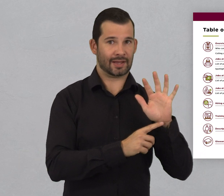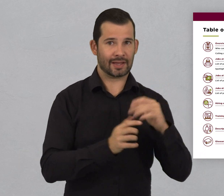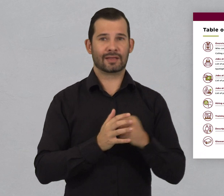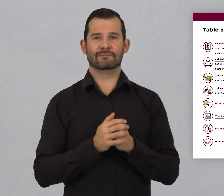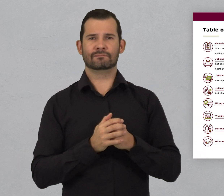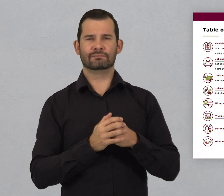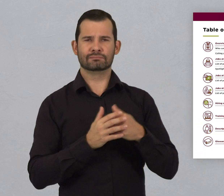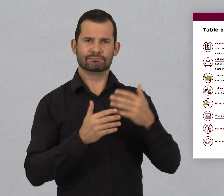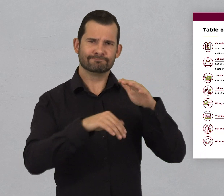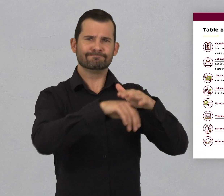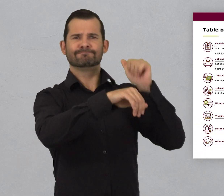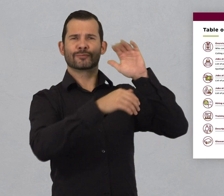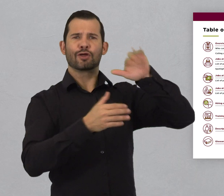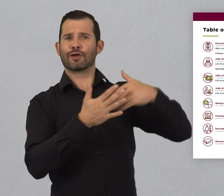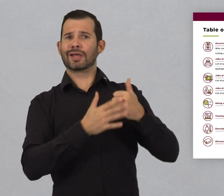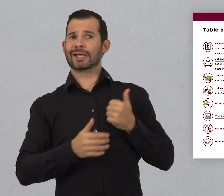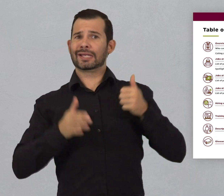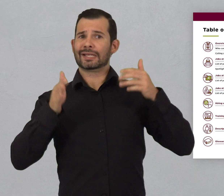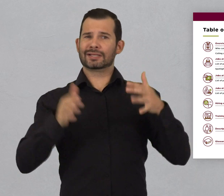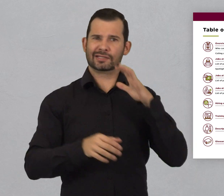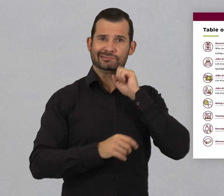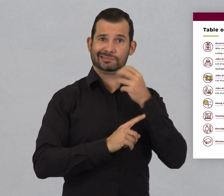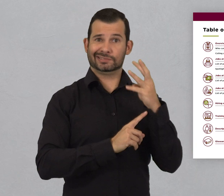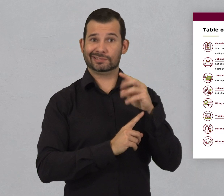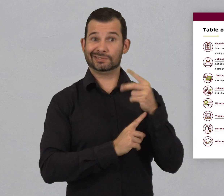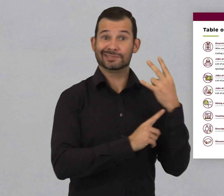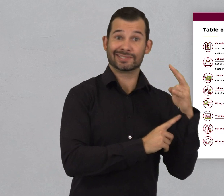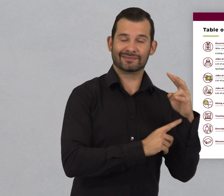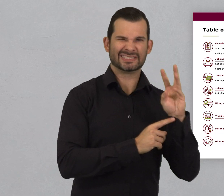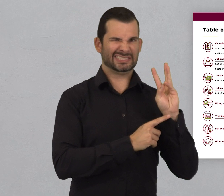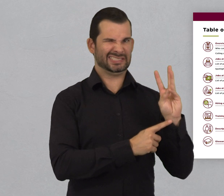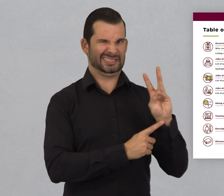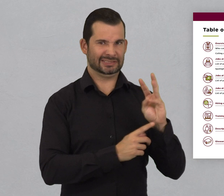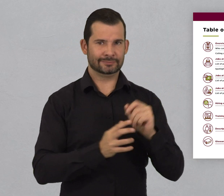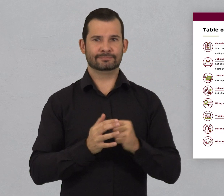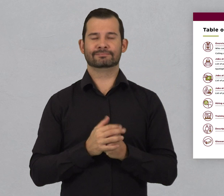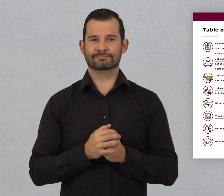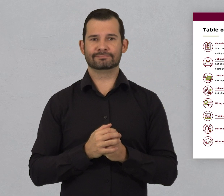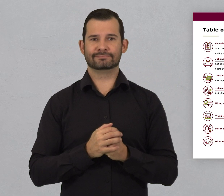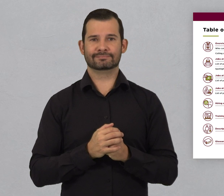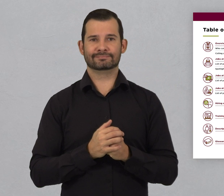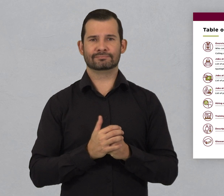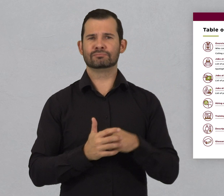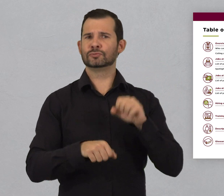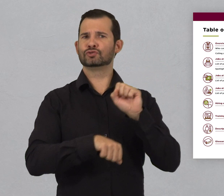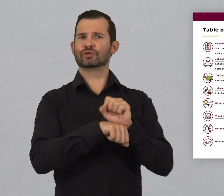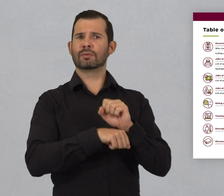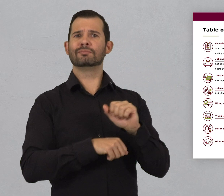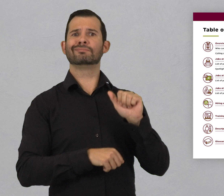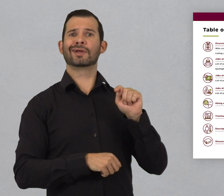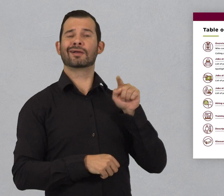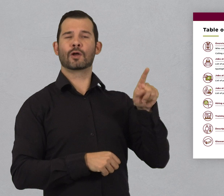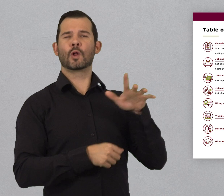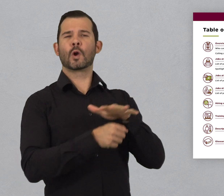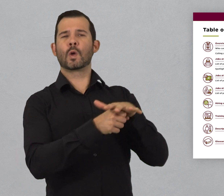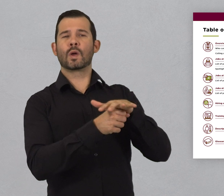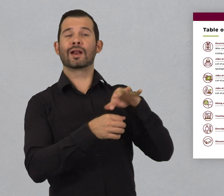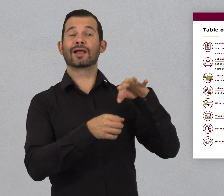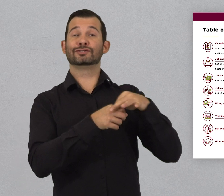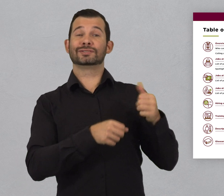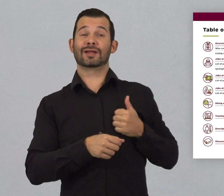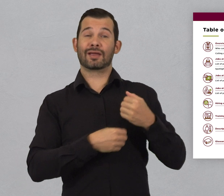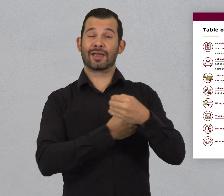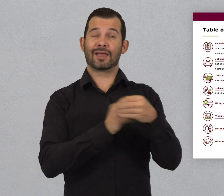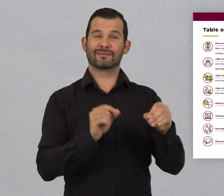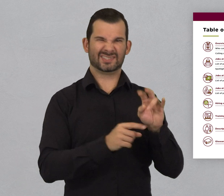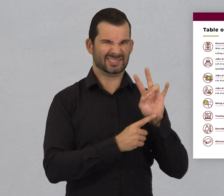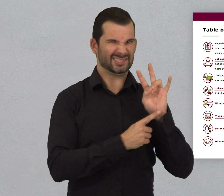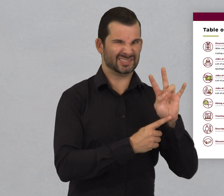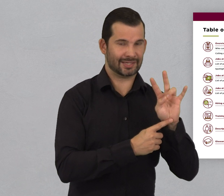Calling all Canadians aged 16 and 17! 6 Jobs at local Elections Canada offices 7